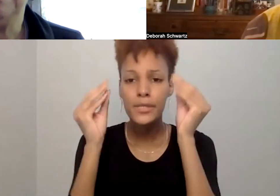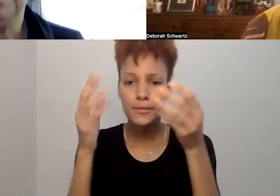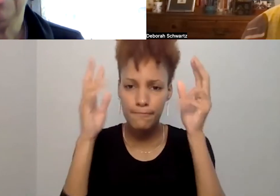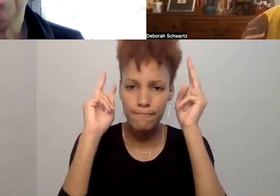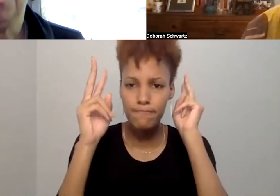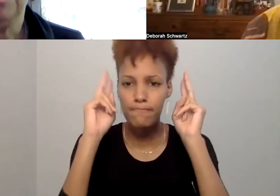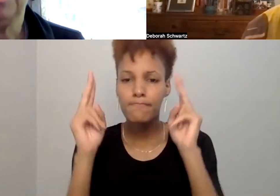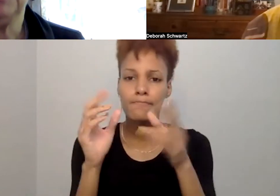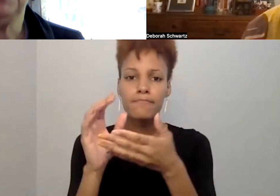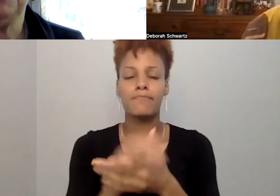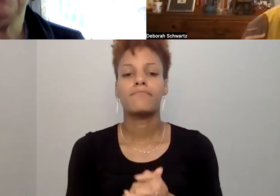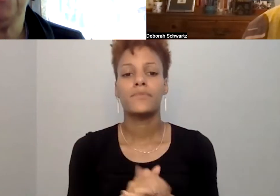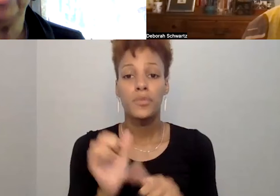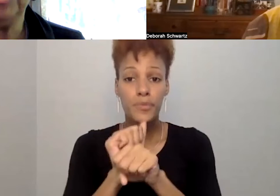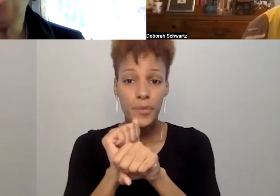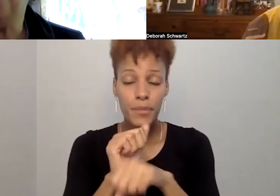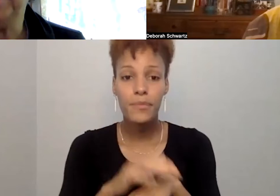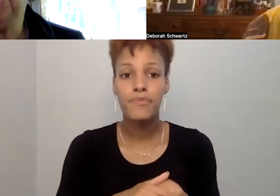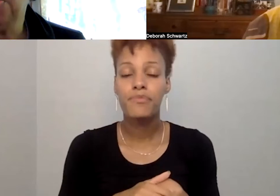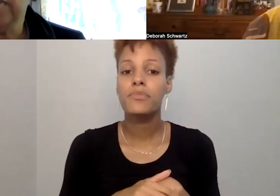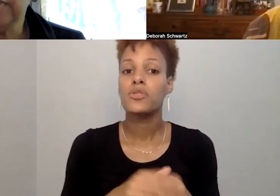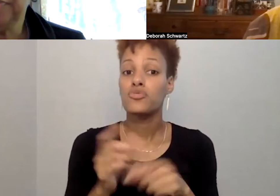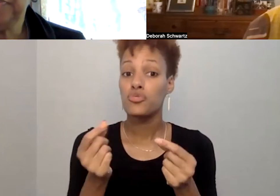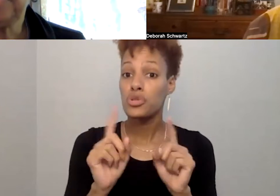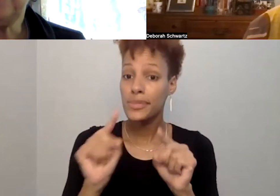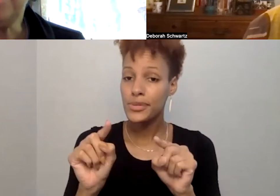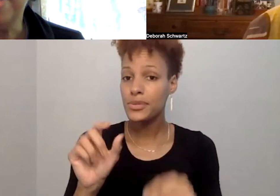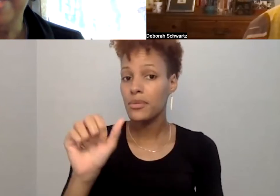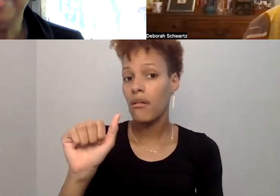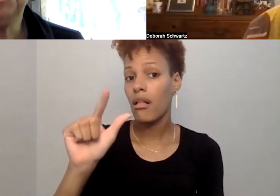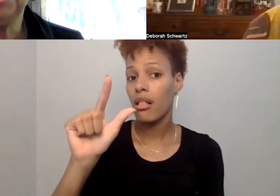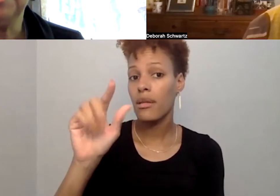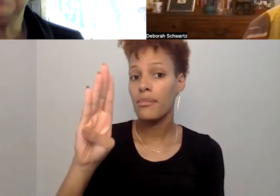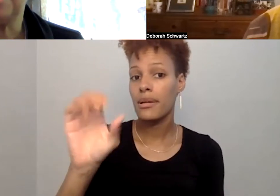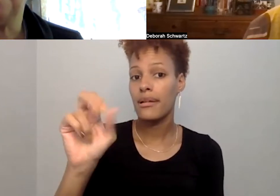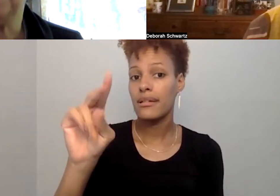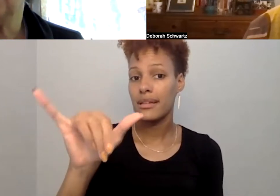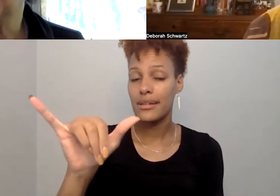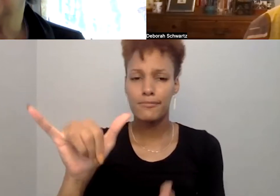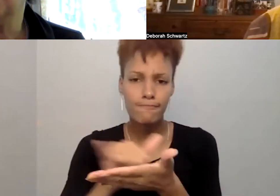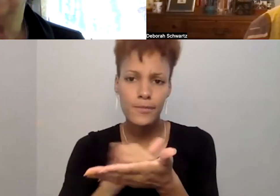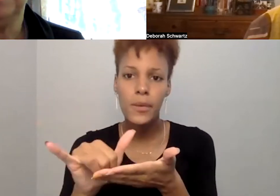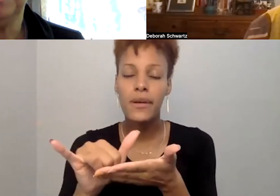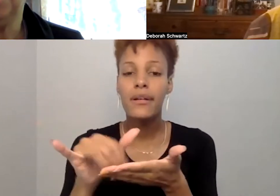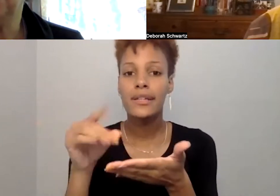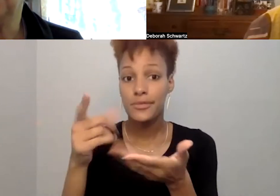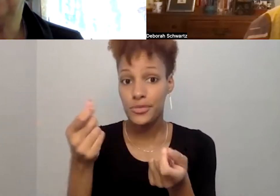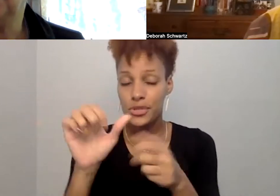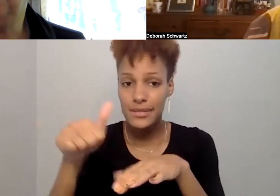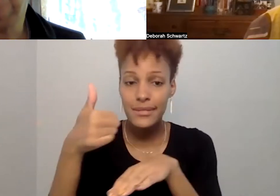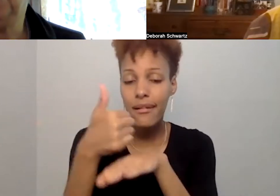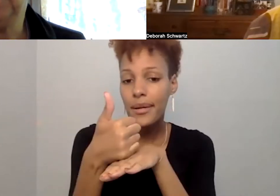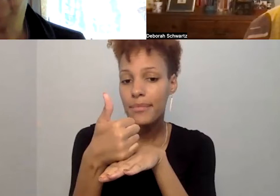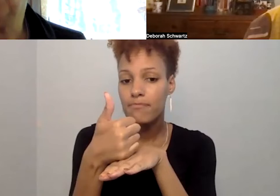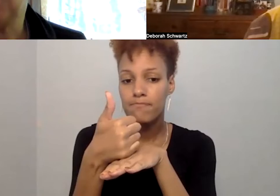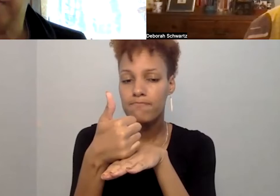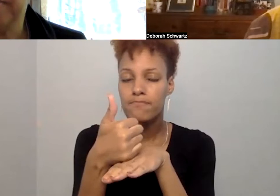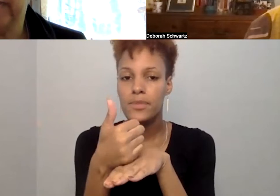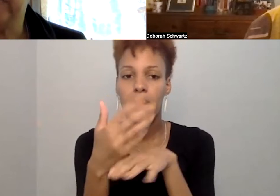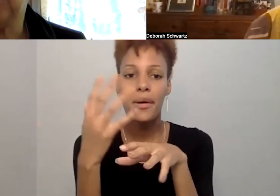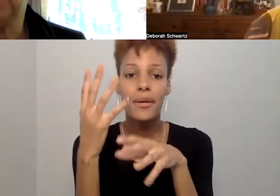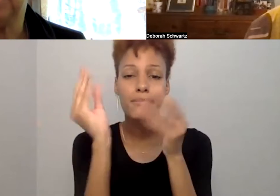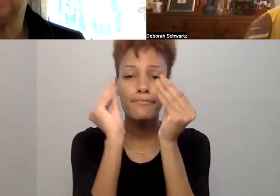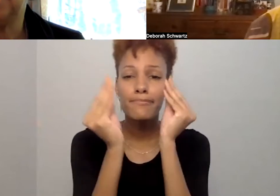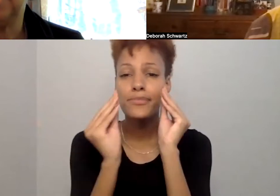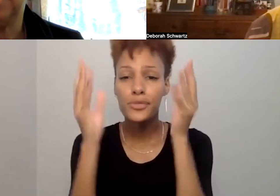went to Albany, New York and she set up, you know, a beauty, beauty shop, after she had studied